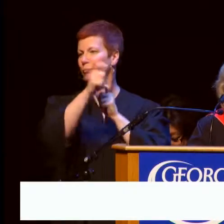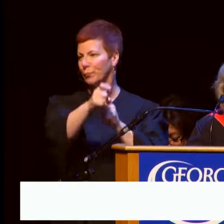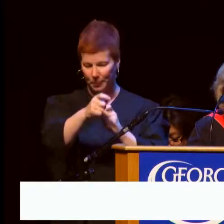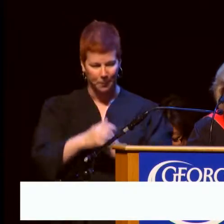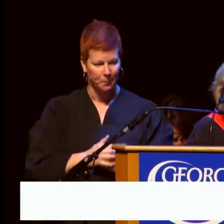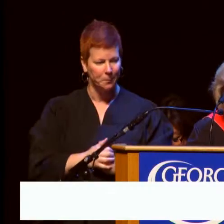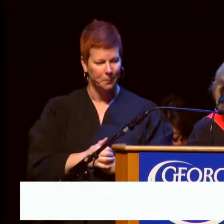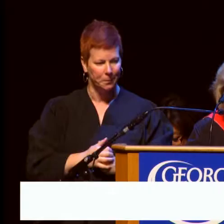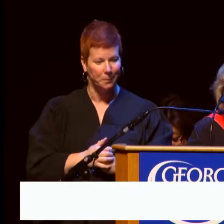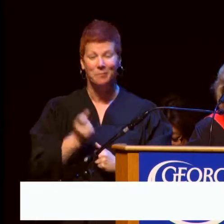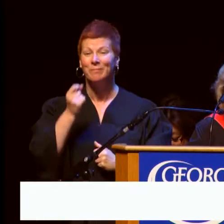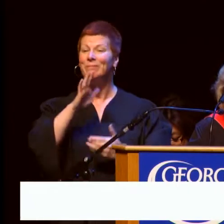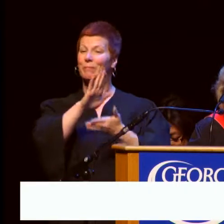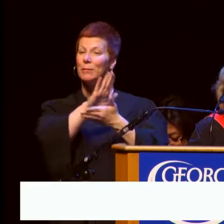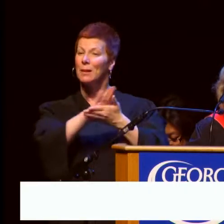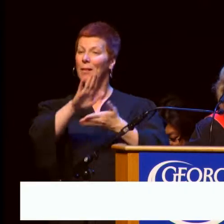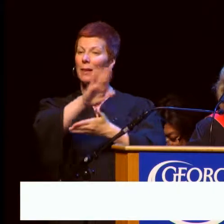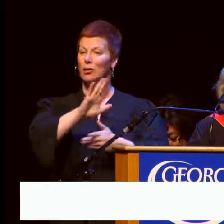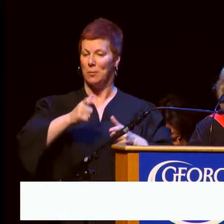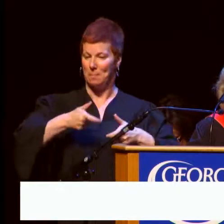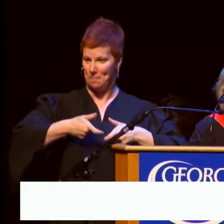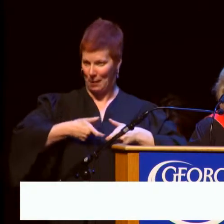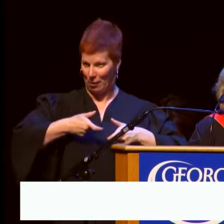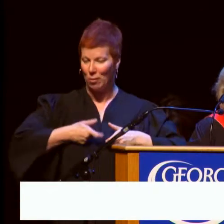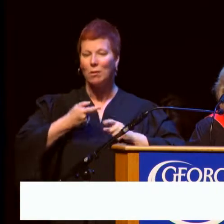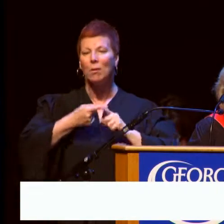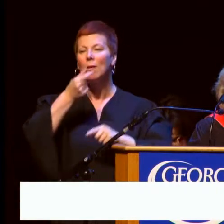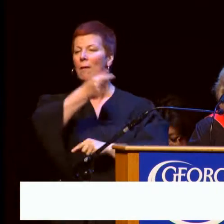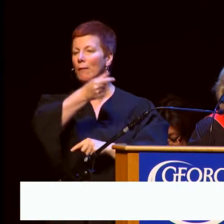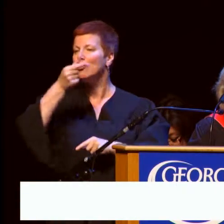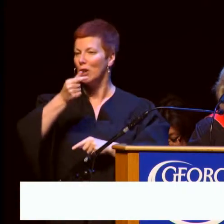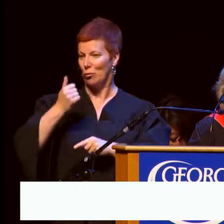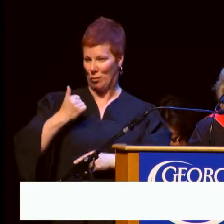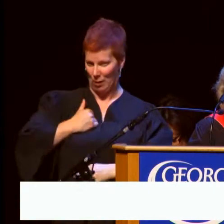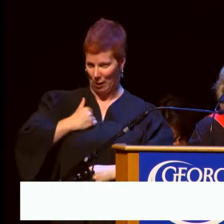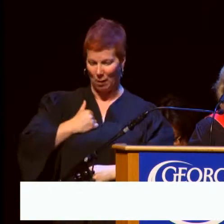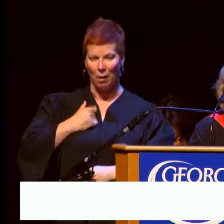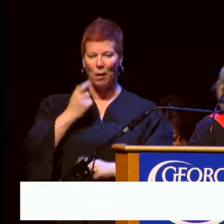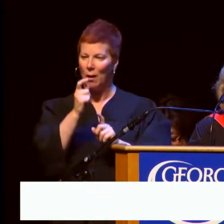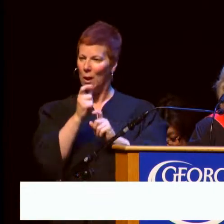THE COLLEGIATE BRONZE MEDAL FROM THE GOVERNOR GENERAL OF CANADA IS AWARDED TO THE STUDENT